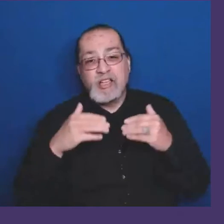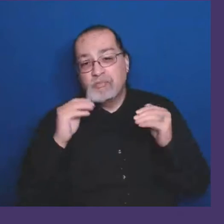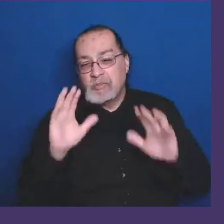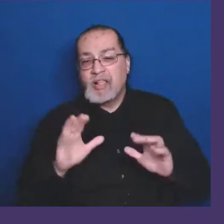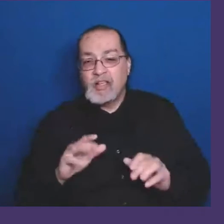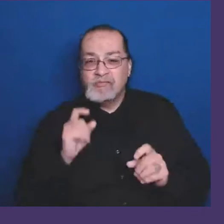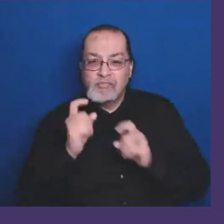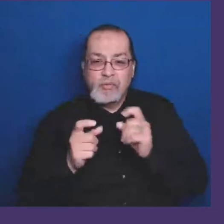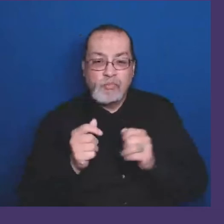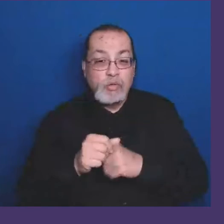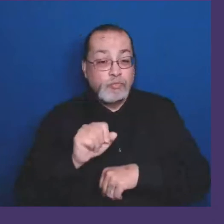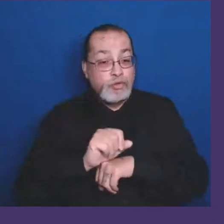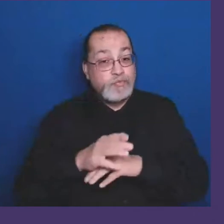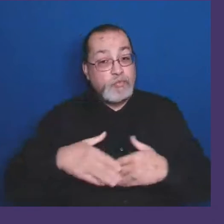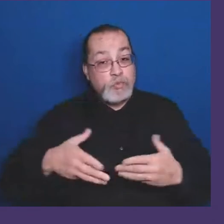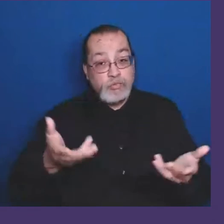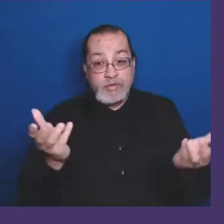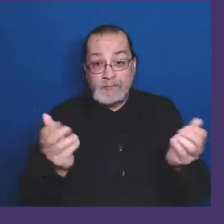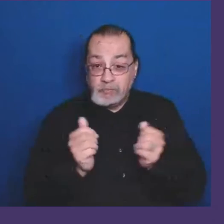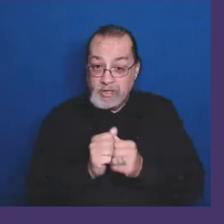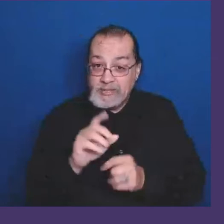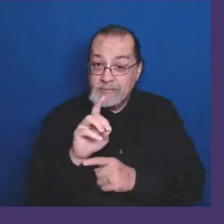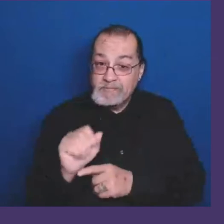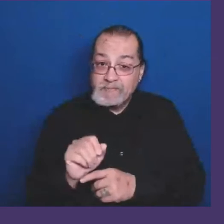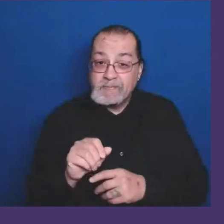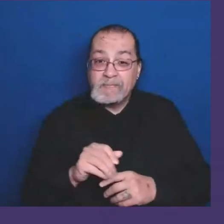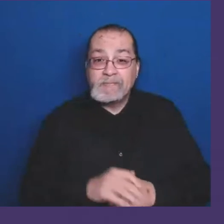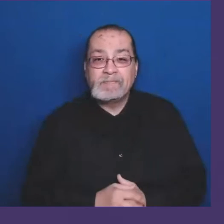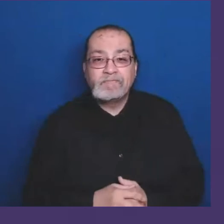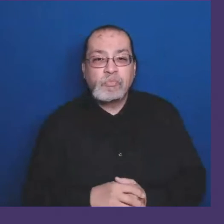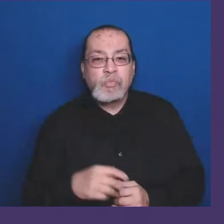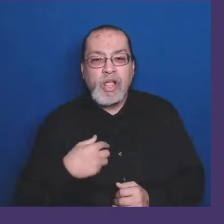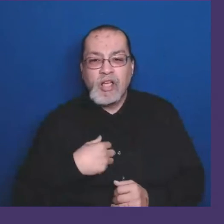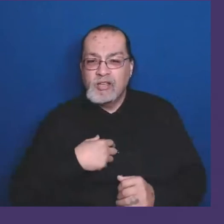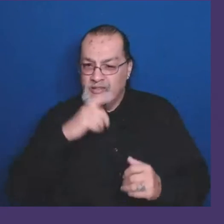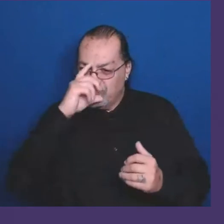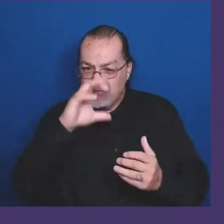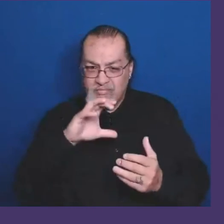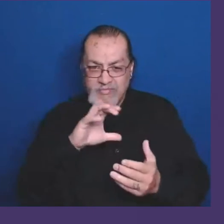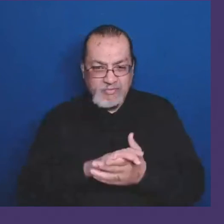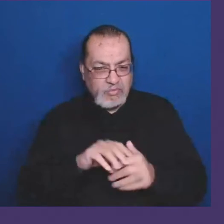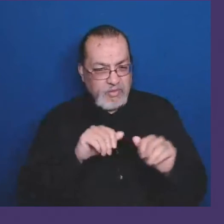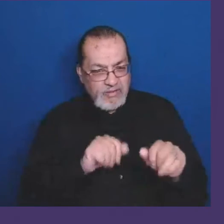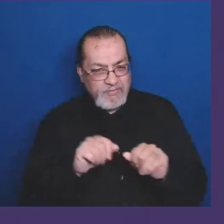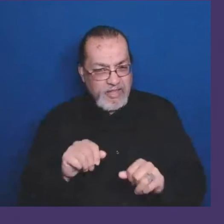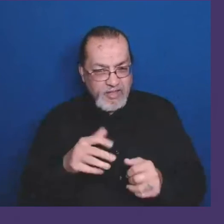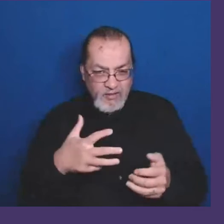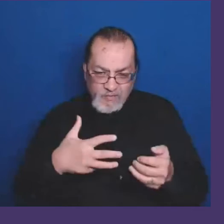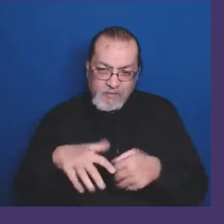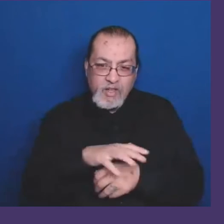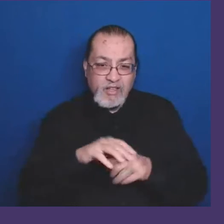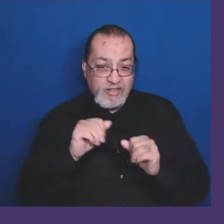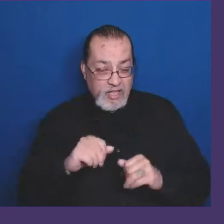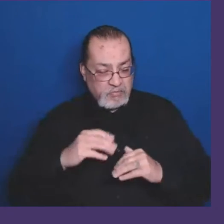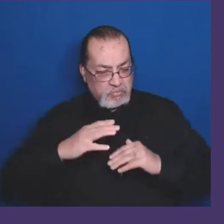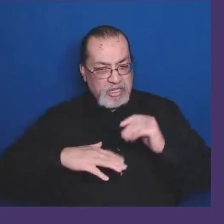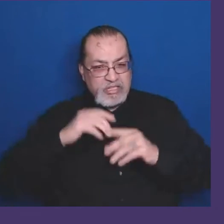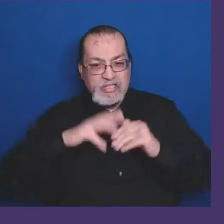into every aspect of the environment and experience, ensuring that every employee feels welcome and empowered.